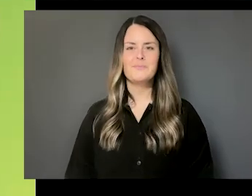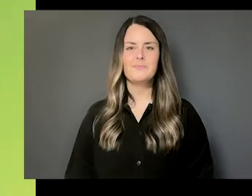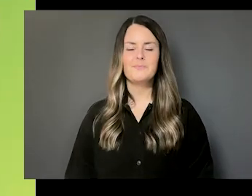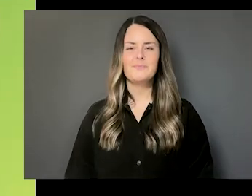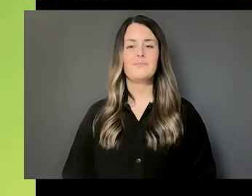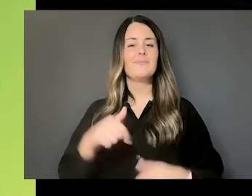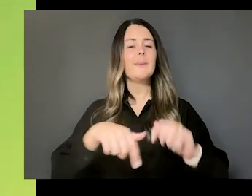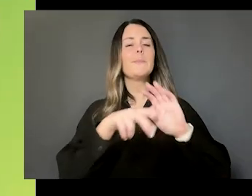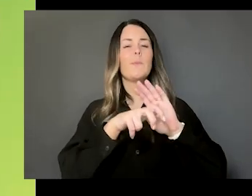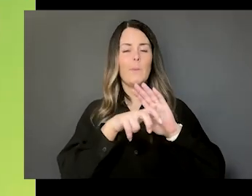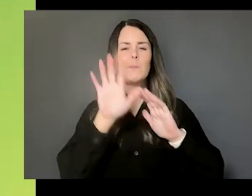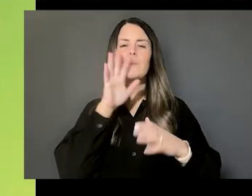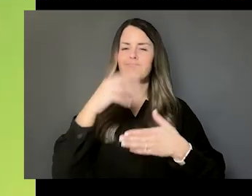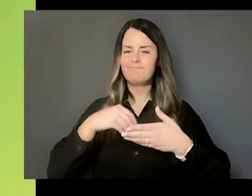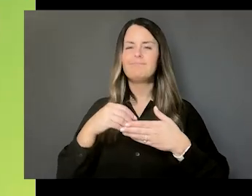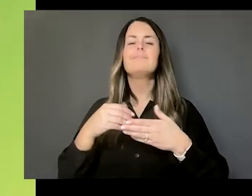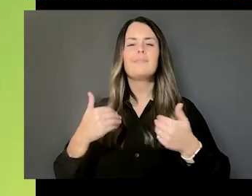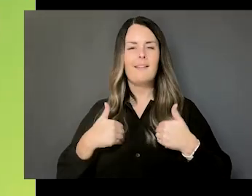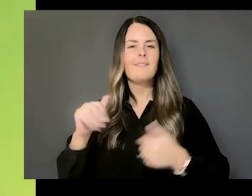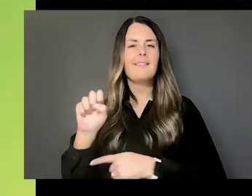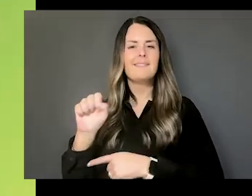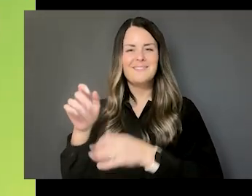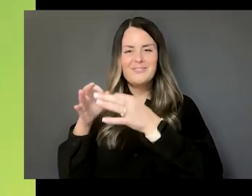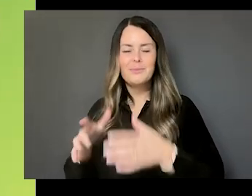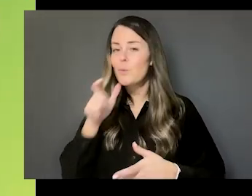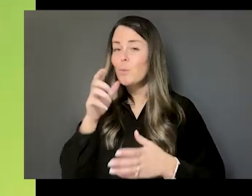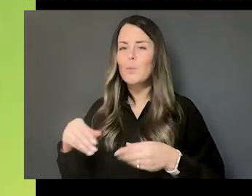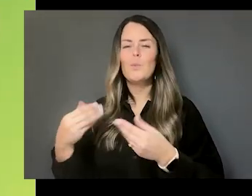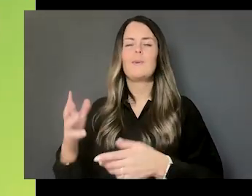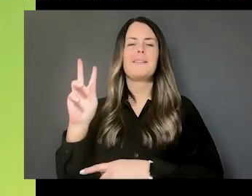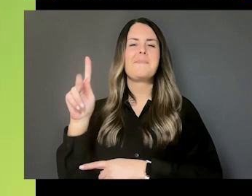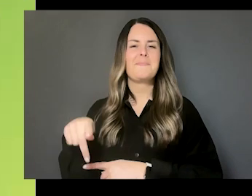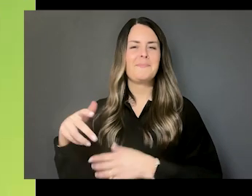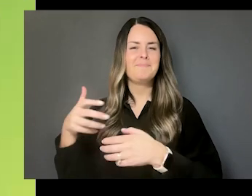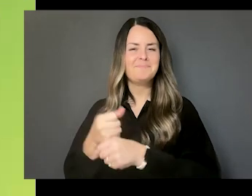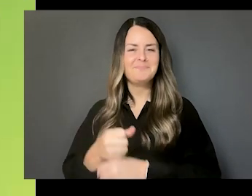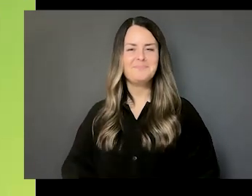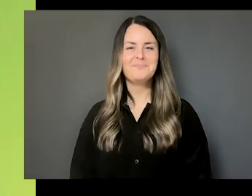This recording includes ASL interpretation provided by Kristine Papazis.